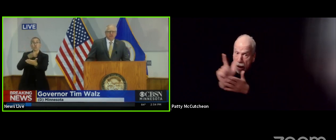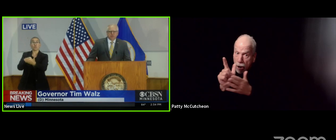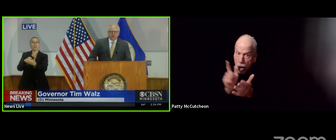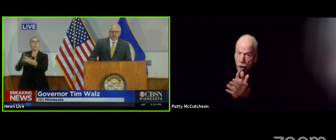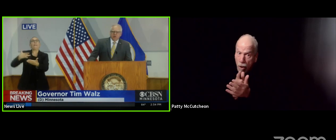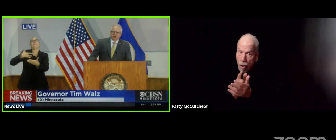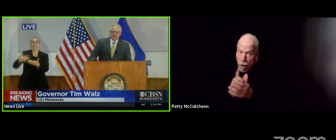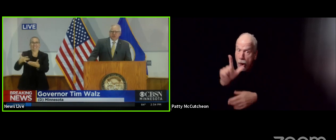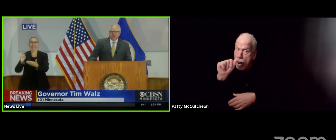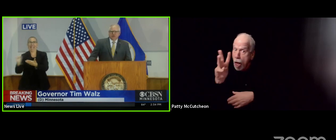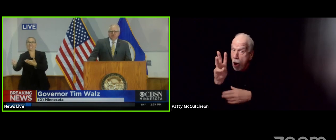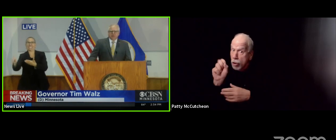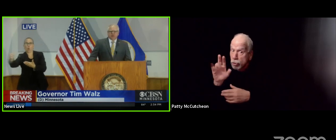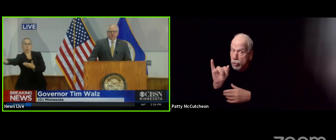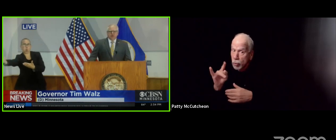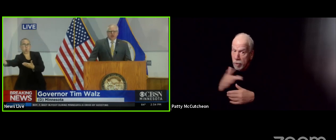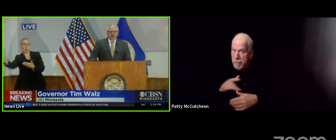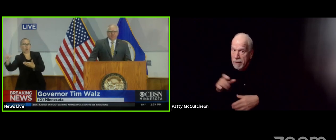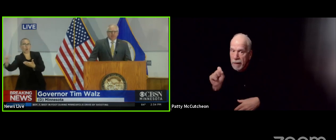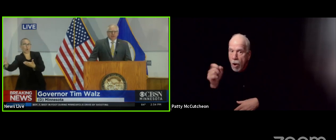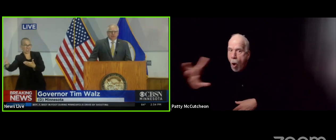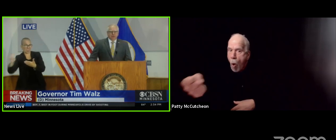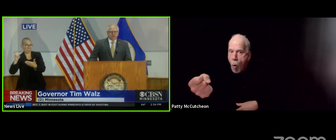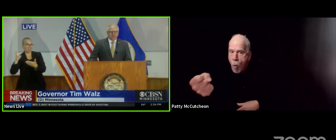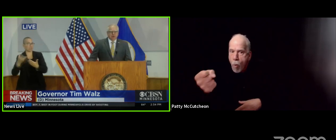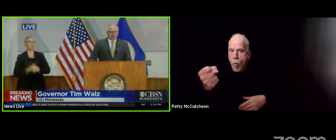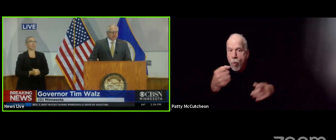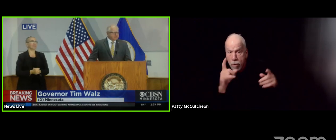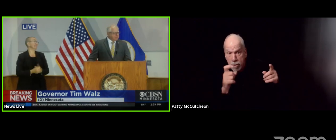TOO, ON THE TEMPORARY RESTRAINING ORDER. I HAVE REALLY REALLY SMART ATTORNEYS IN MY